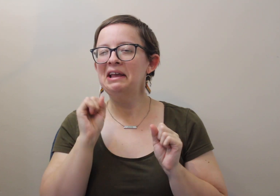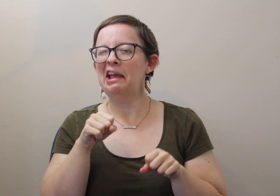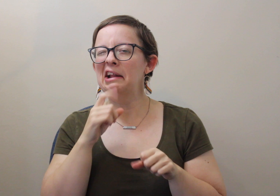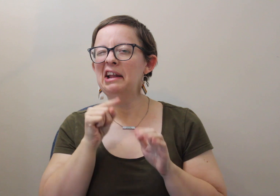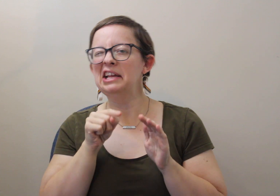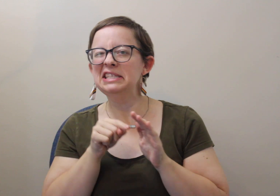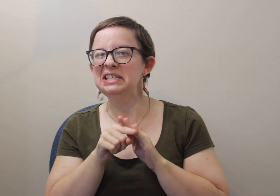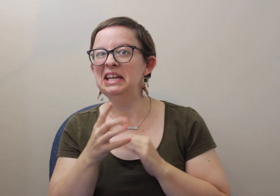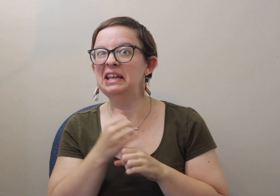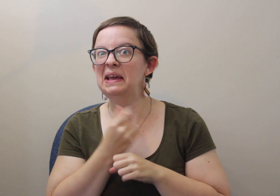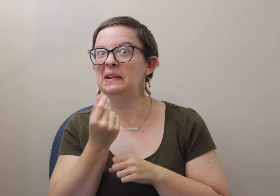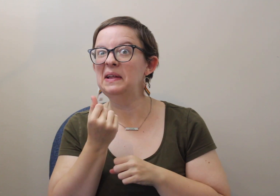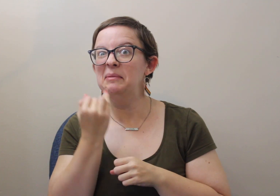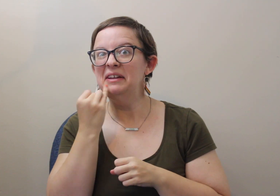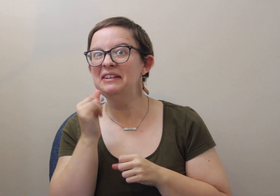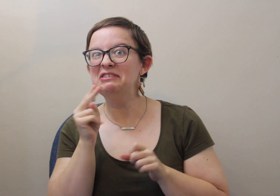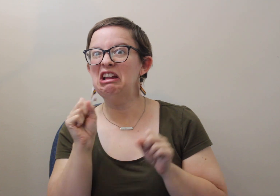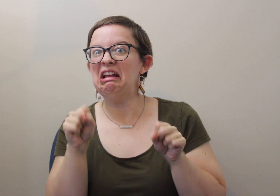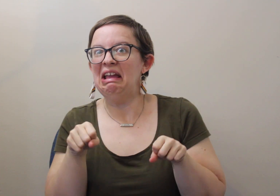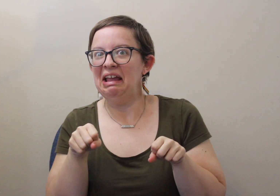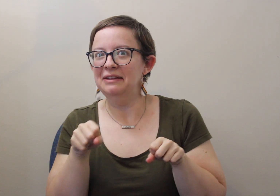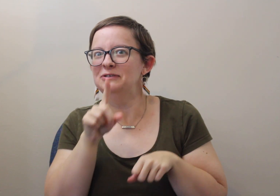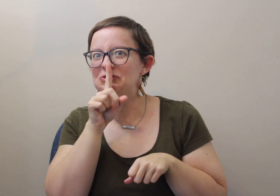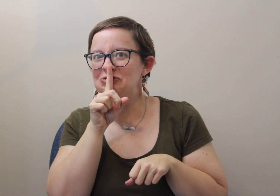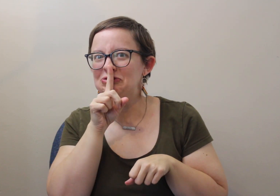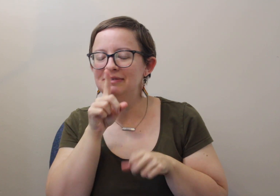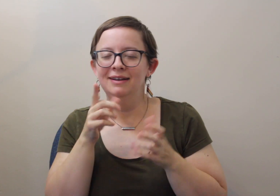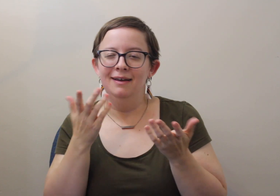but I'll see if maybe we can get a little sneaky snippet